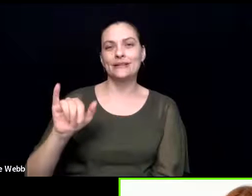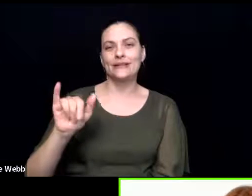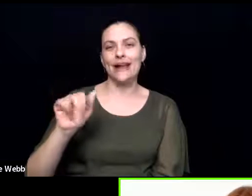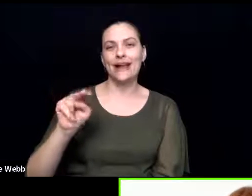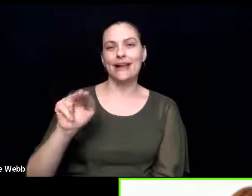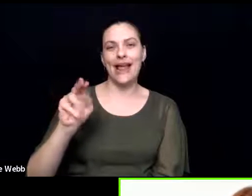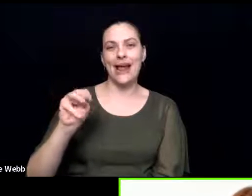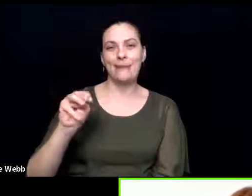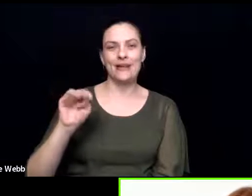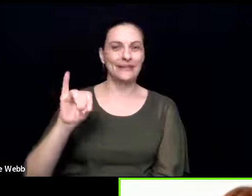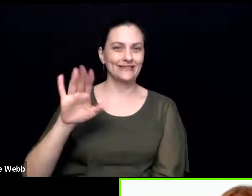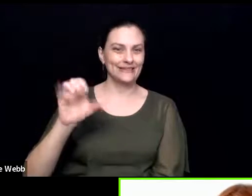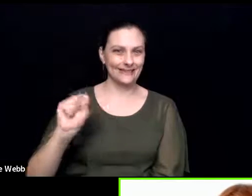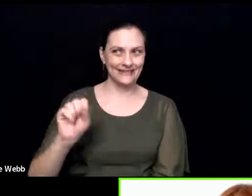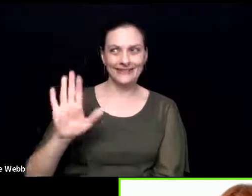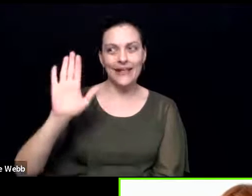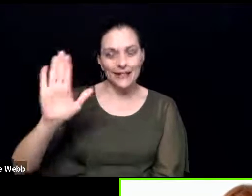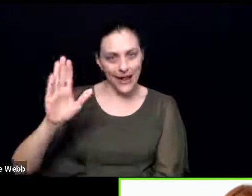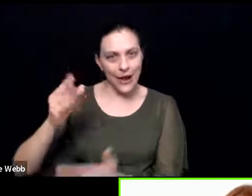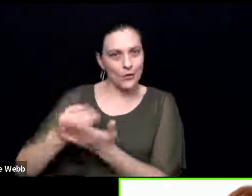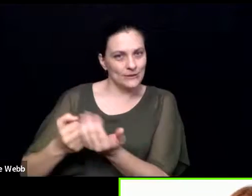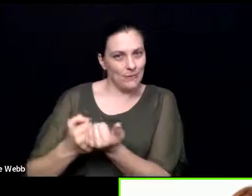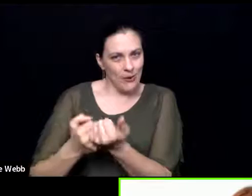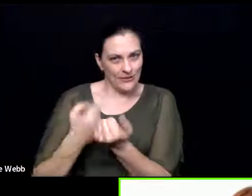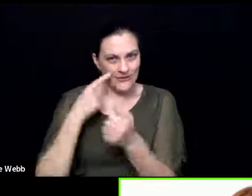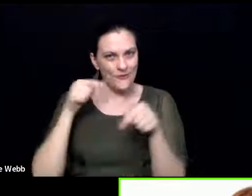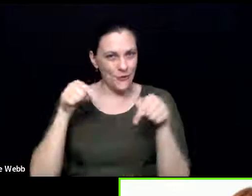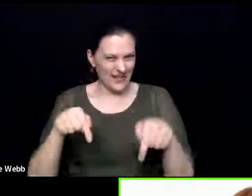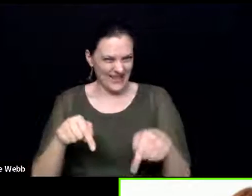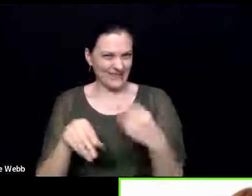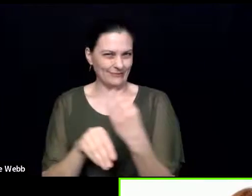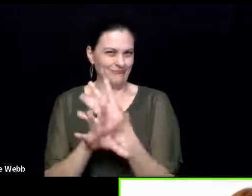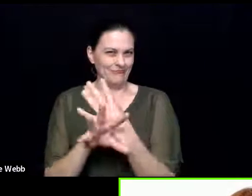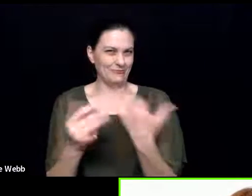think Sally is going to put a link in the chat there to learn more about them. Also,